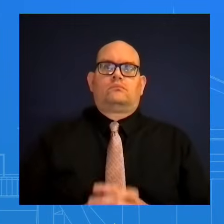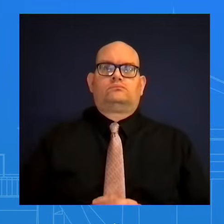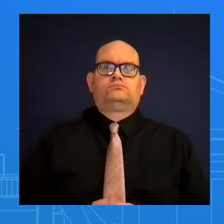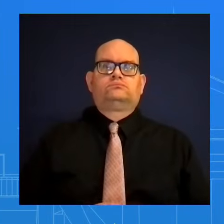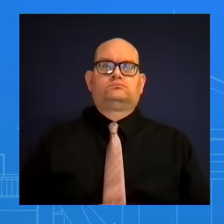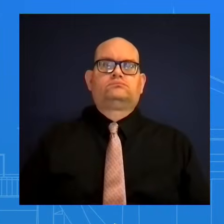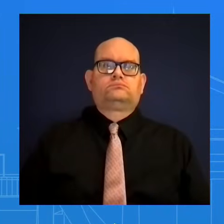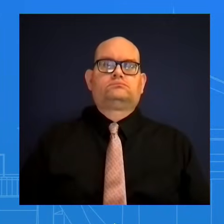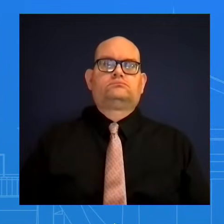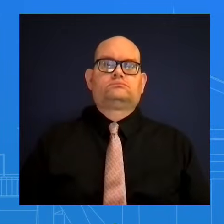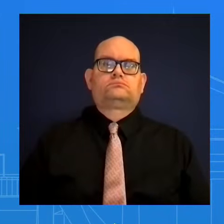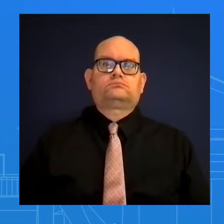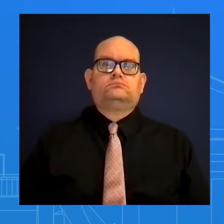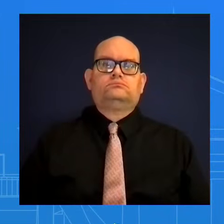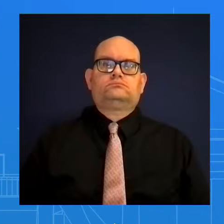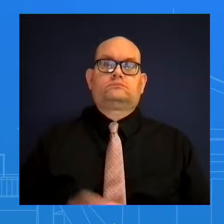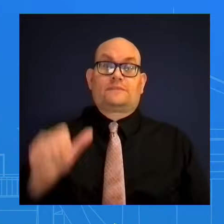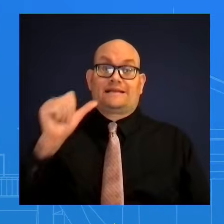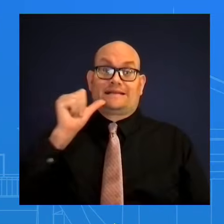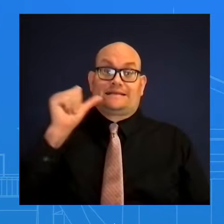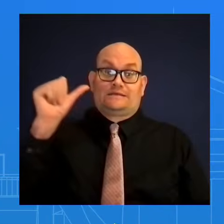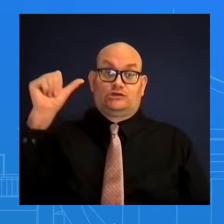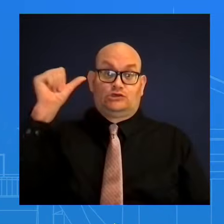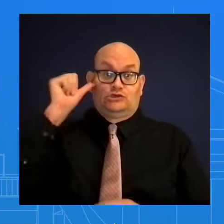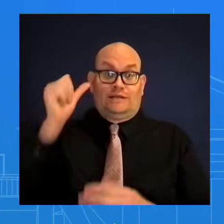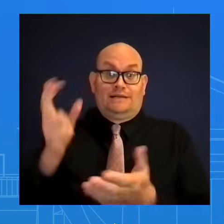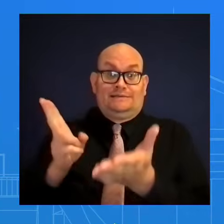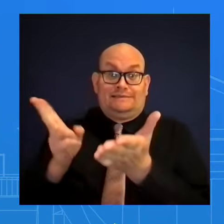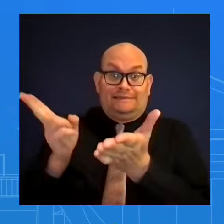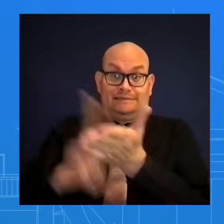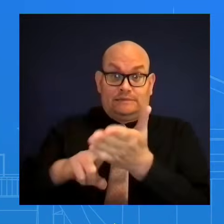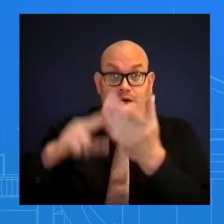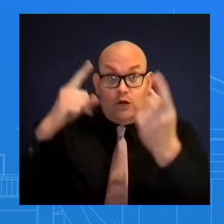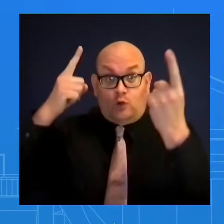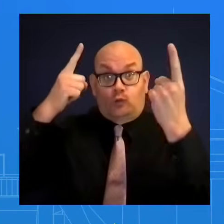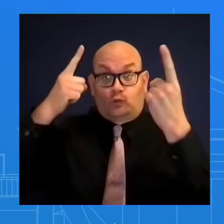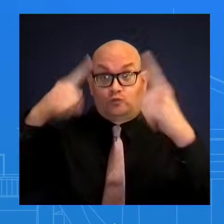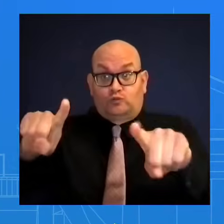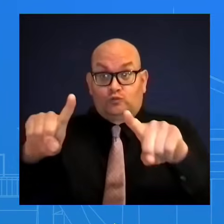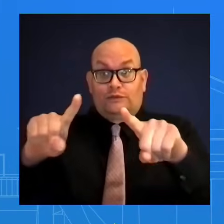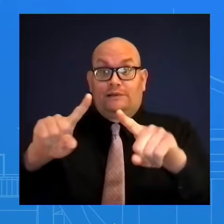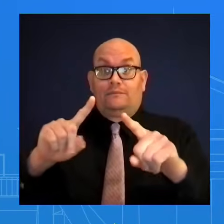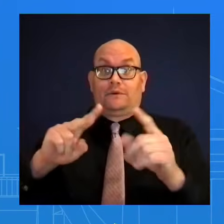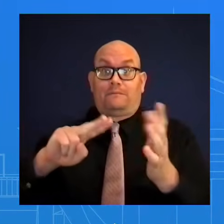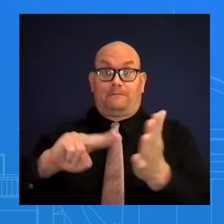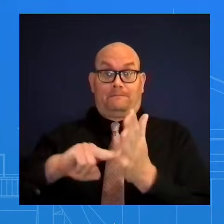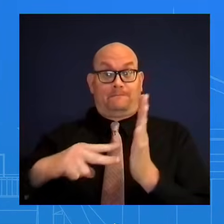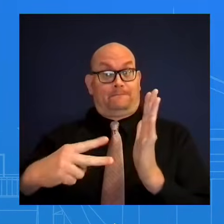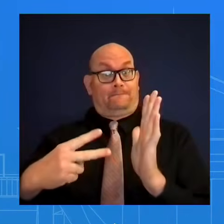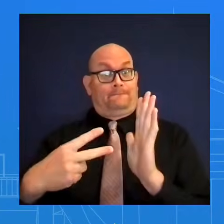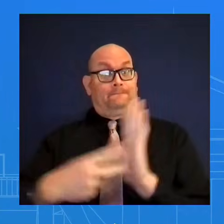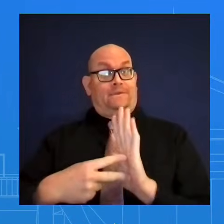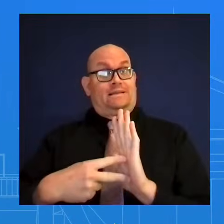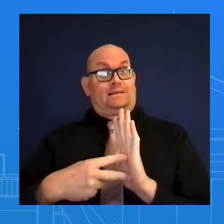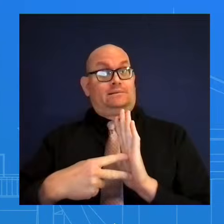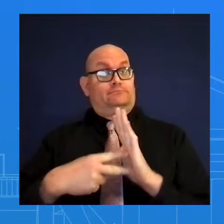warning that artificial intelligence could lead to human extinction. Is this warning something that the National Security Council